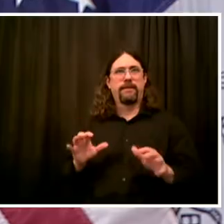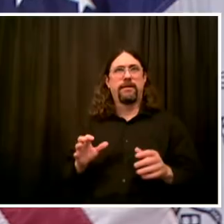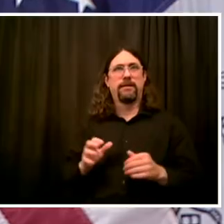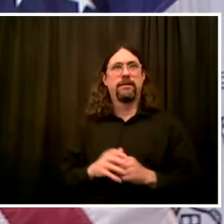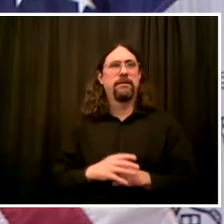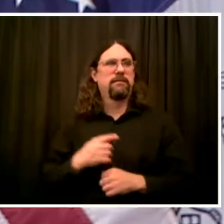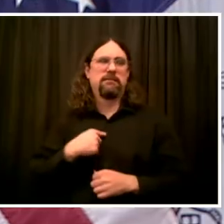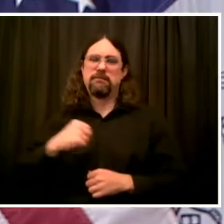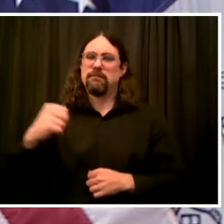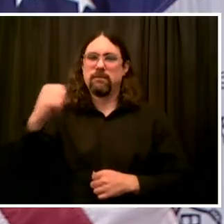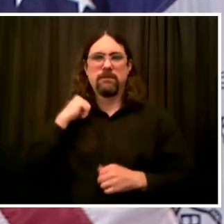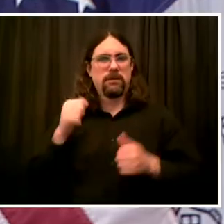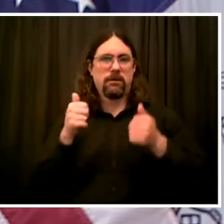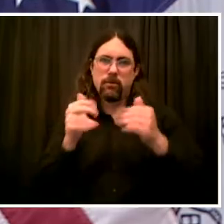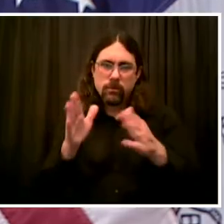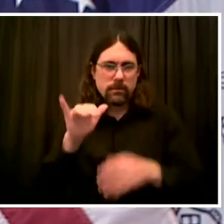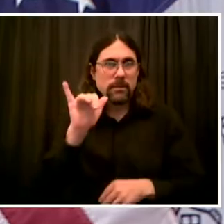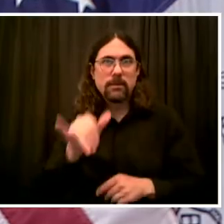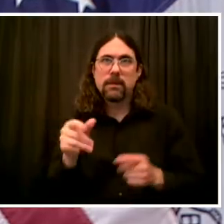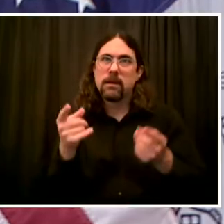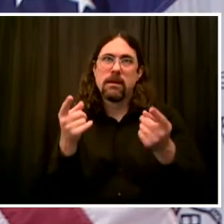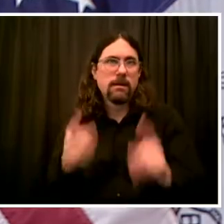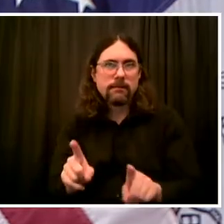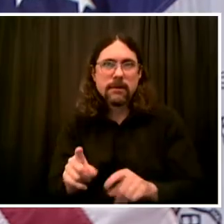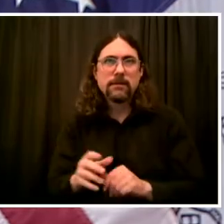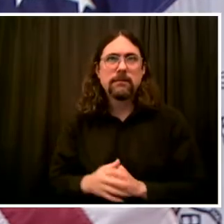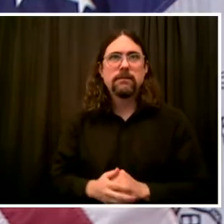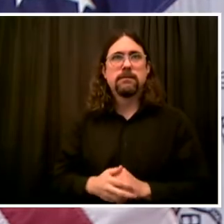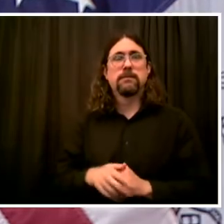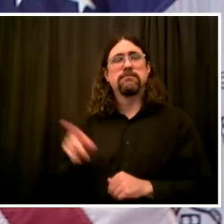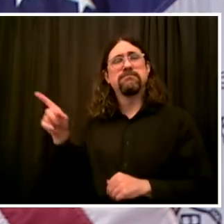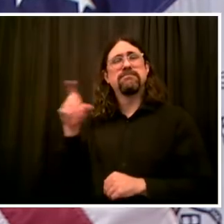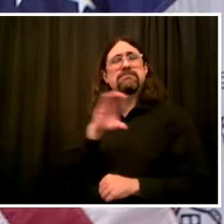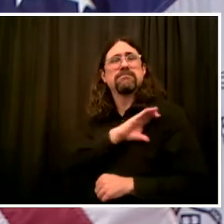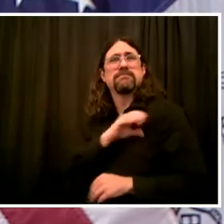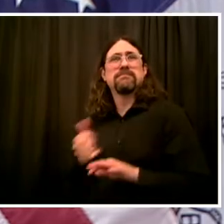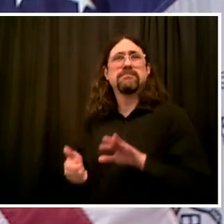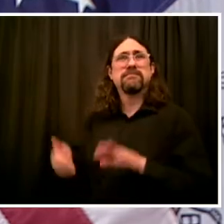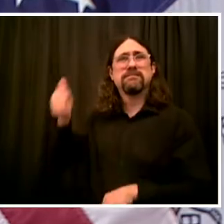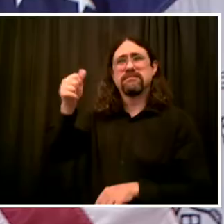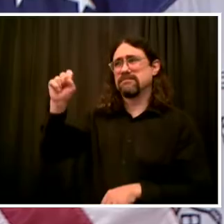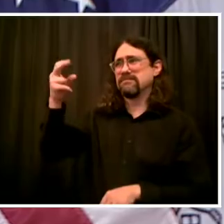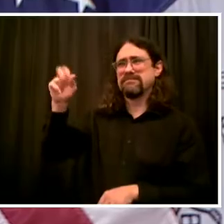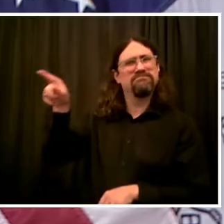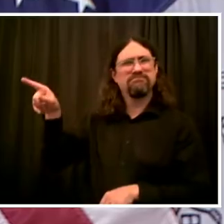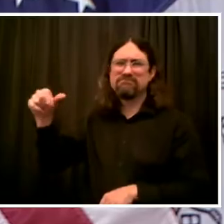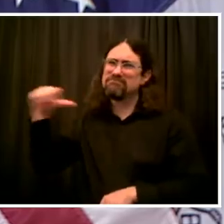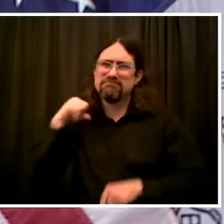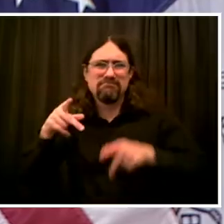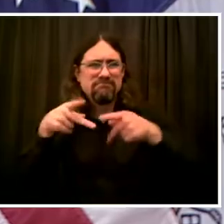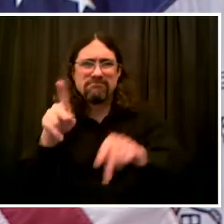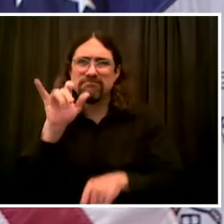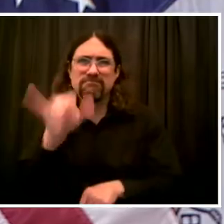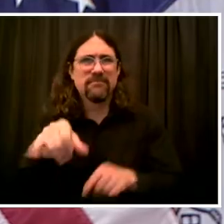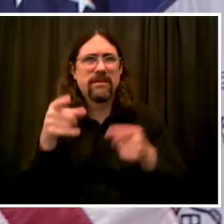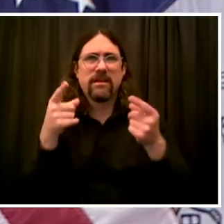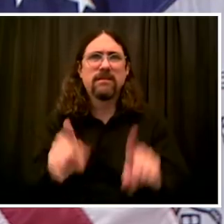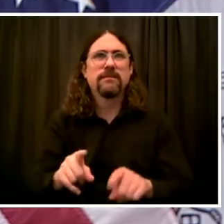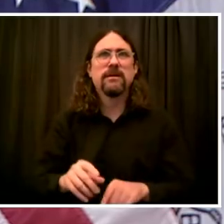HPAPE N. CMOMISOSINER SHAY WON'T LET THAT HAPPEN. WE DID NOT A LL COME HERE TO LET THAT HAPPEN.